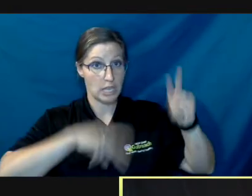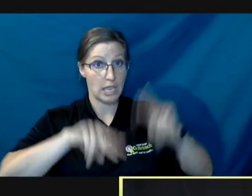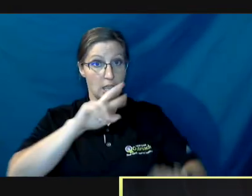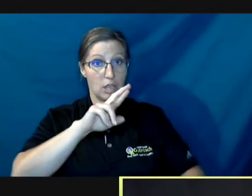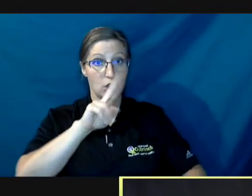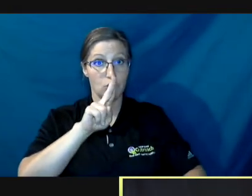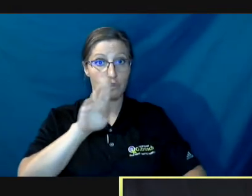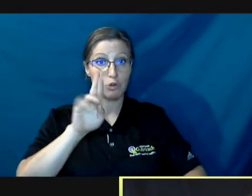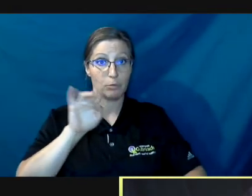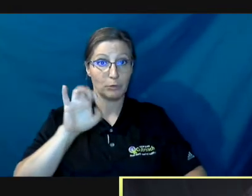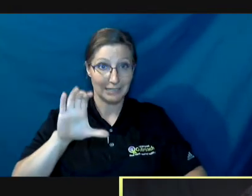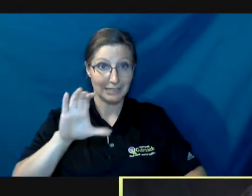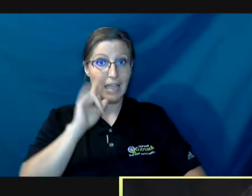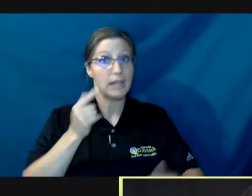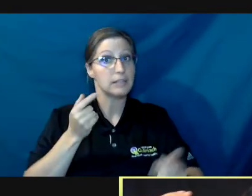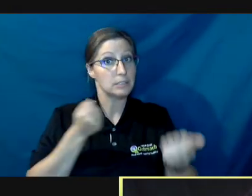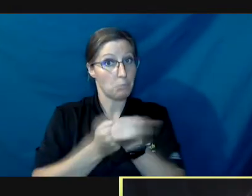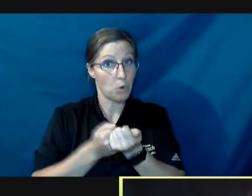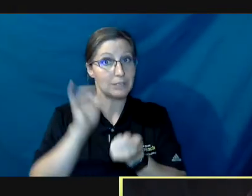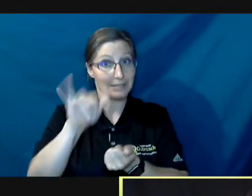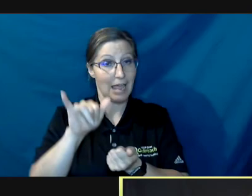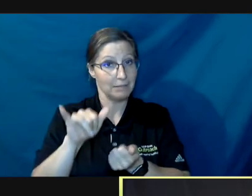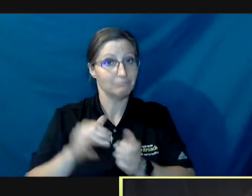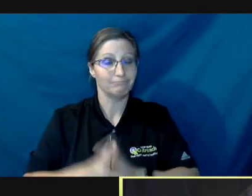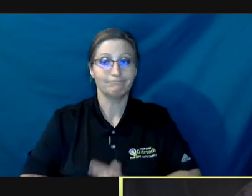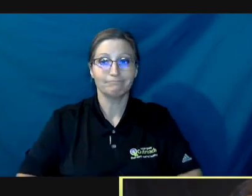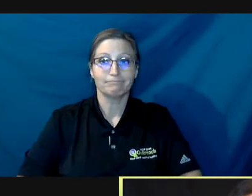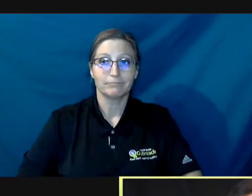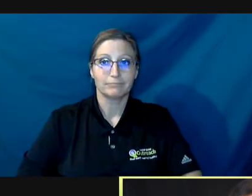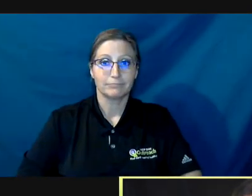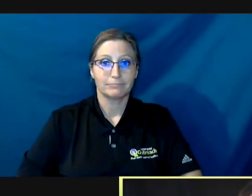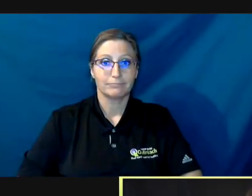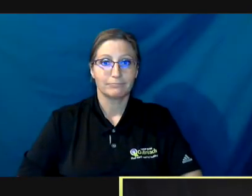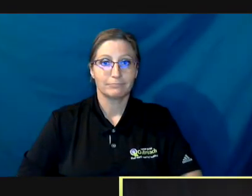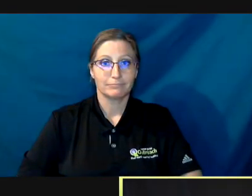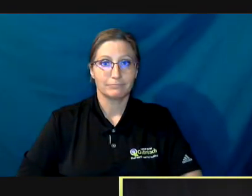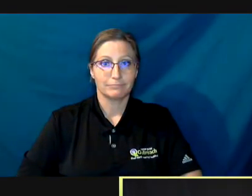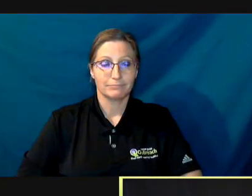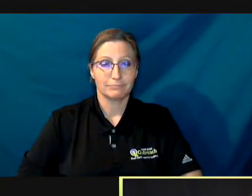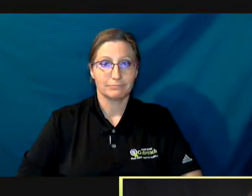that then supports that finding.